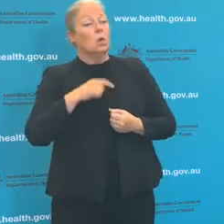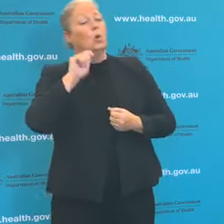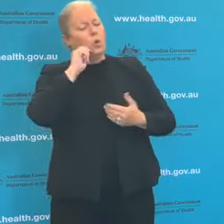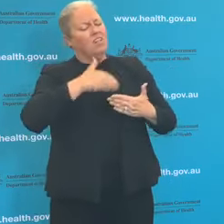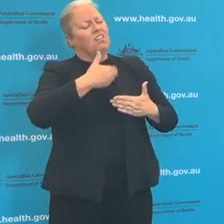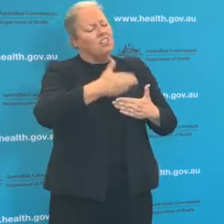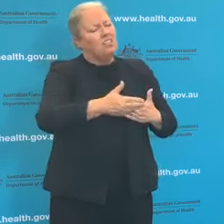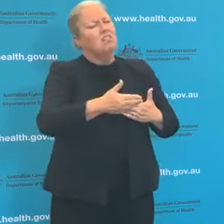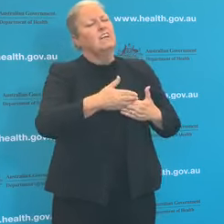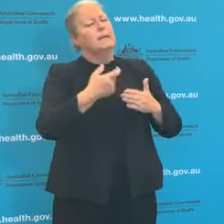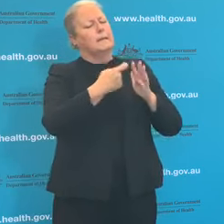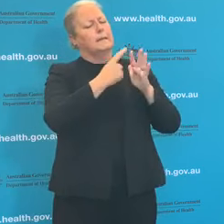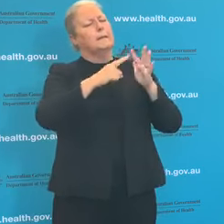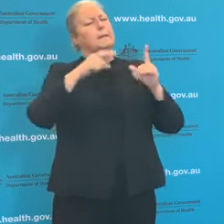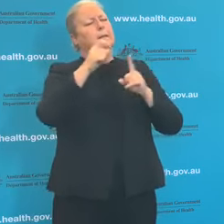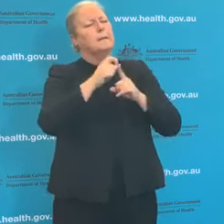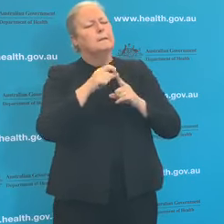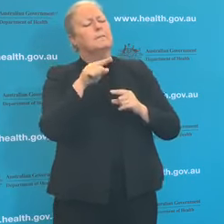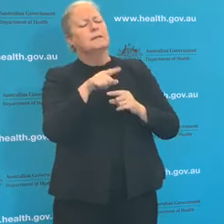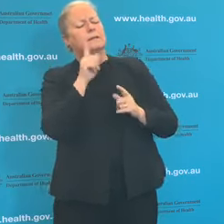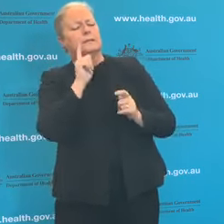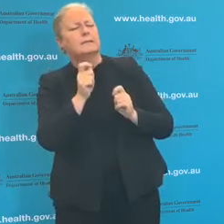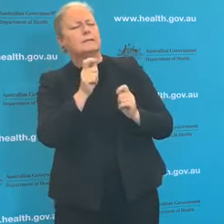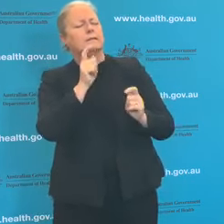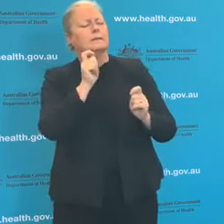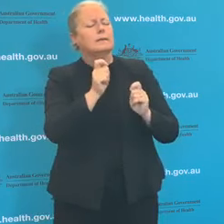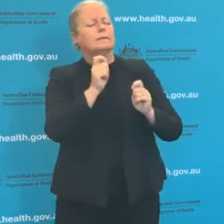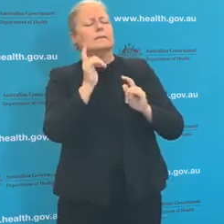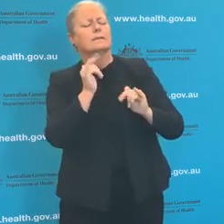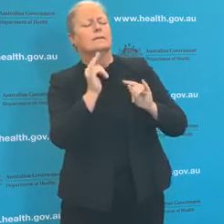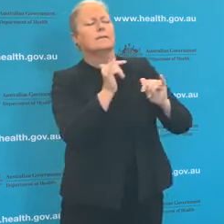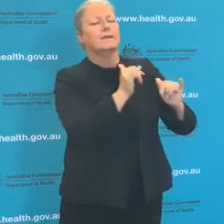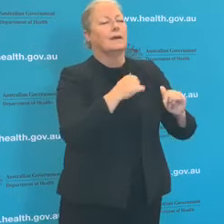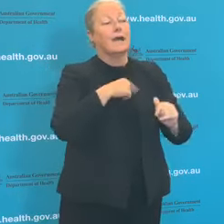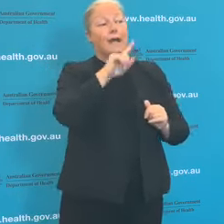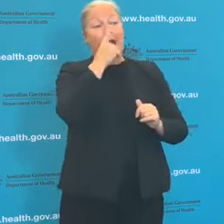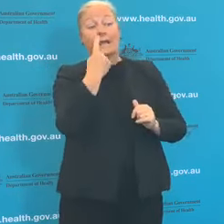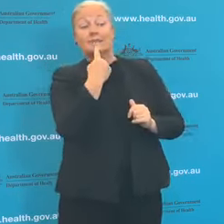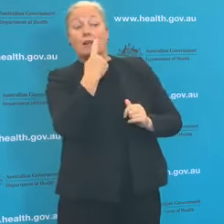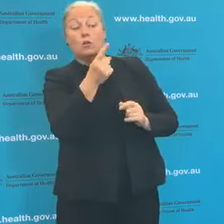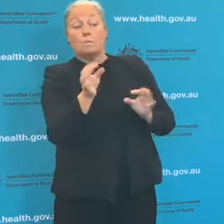can't give you a 12-month strategy at the moment. We don't know enough about this virus.